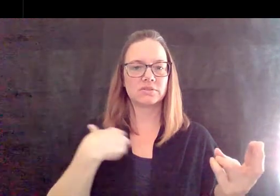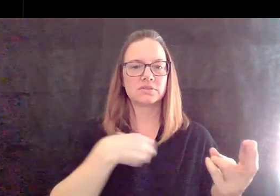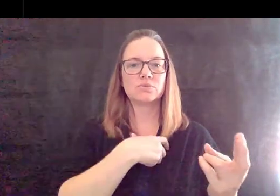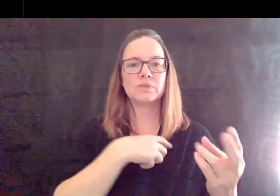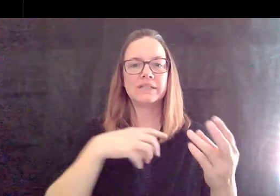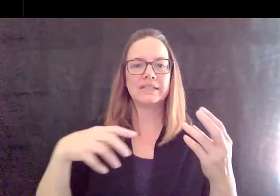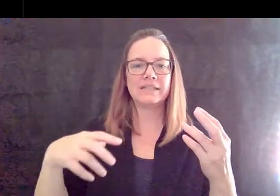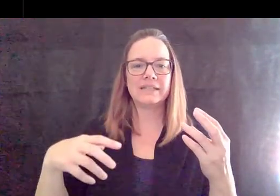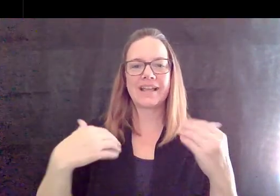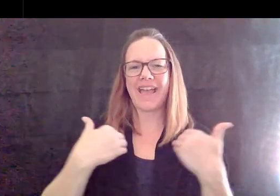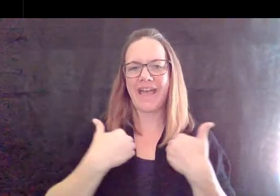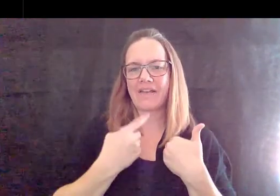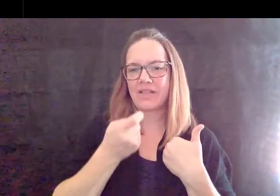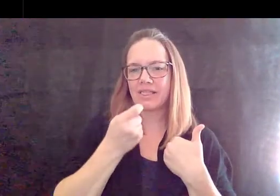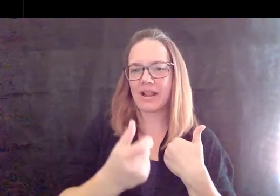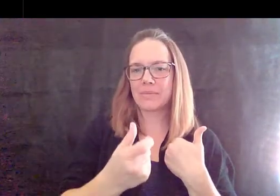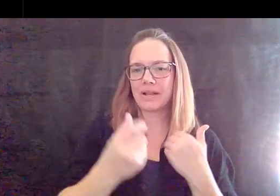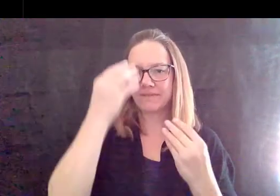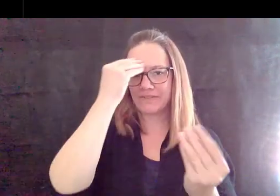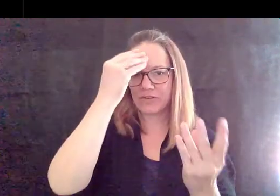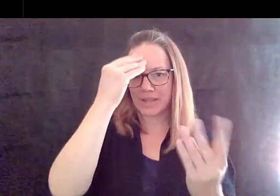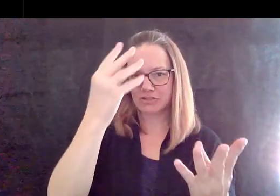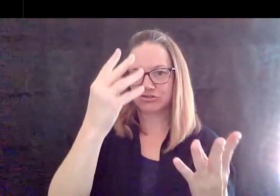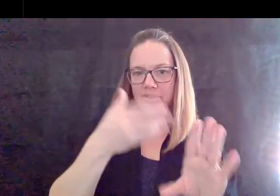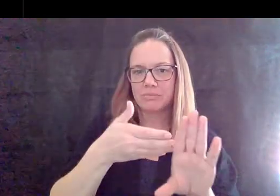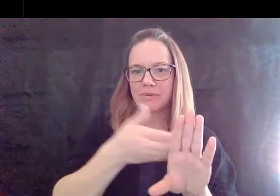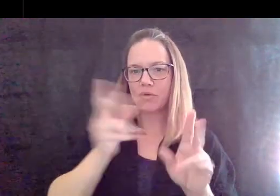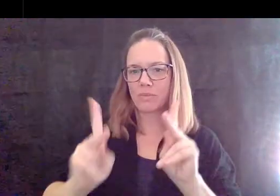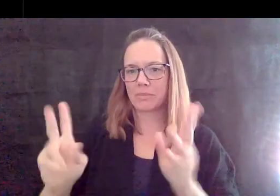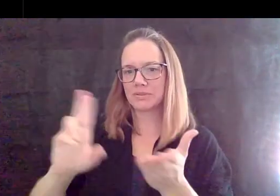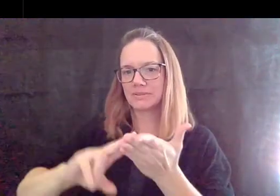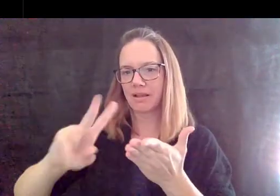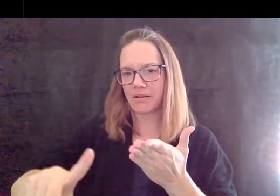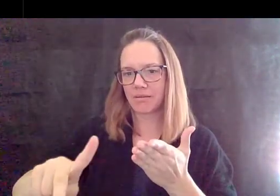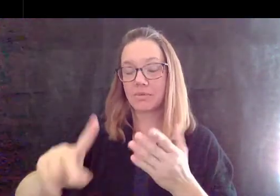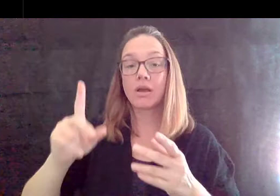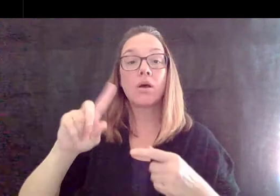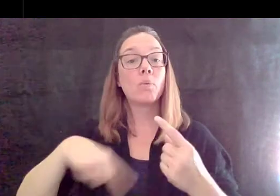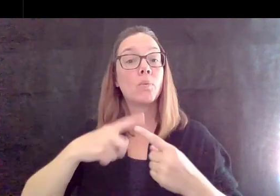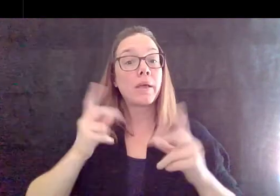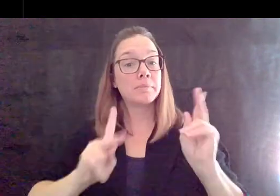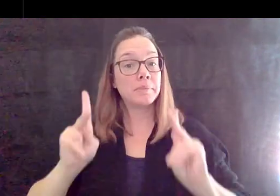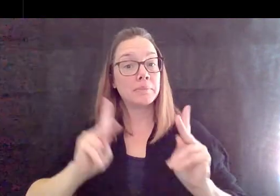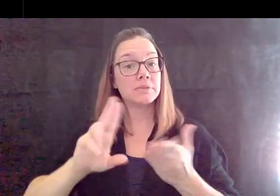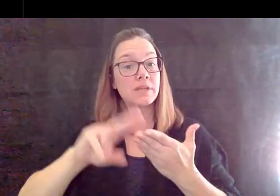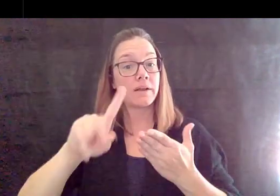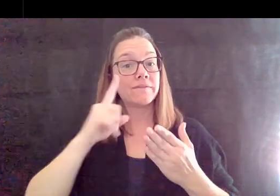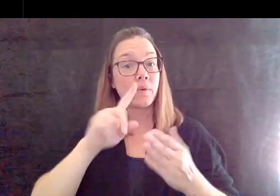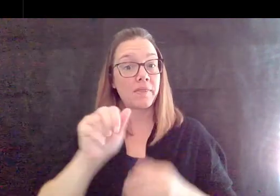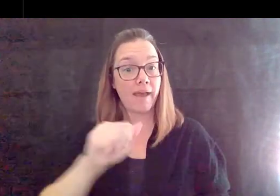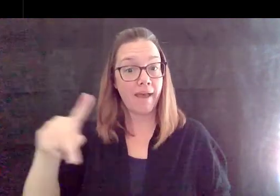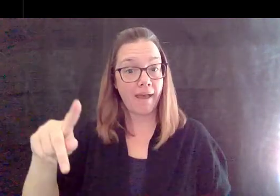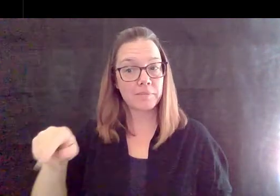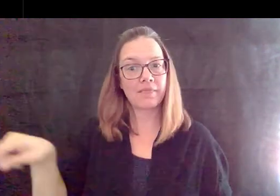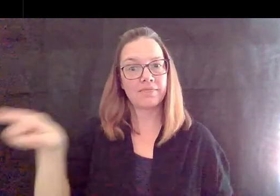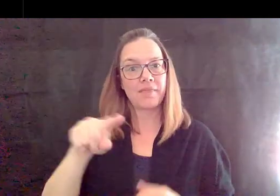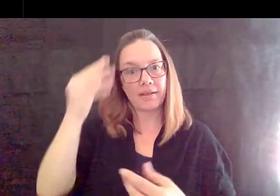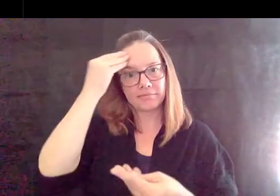We put a little teaser out front before people sign up. As people sign up for the app, they tell us